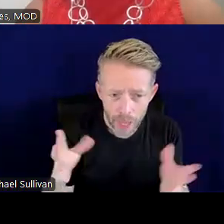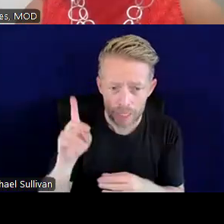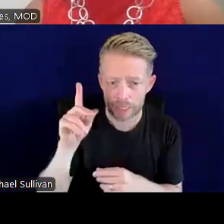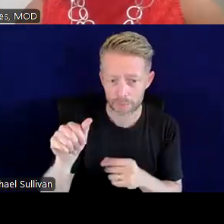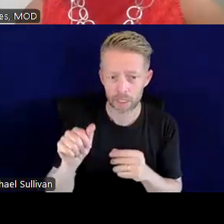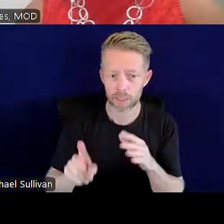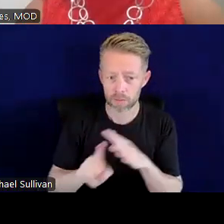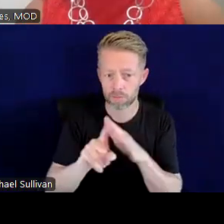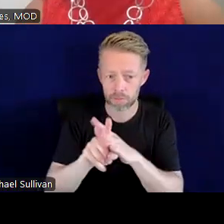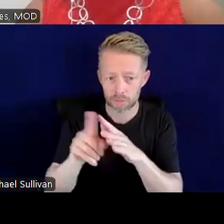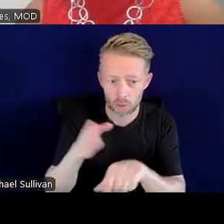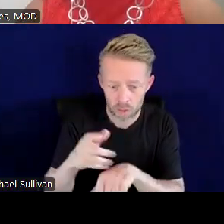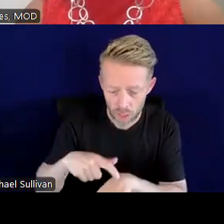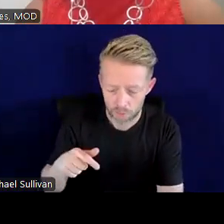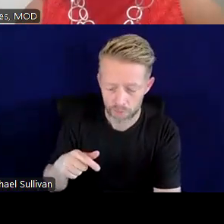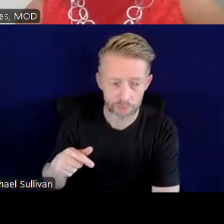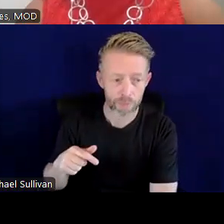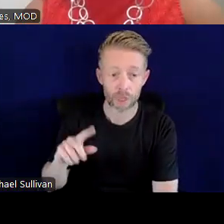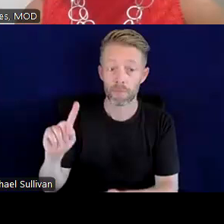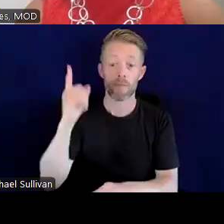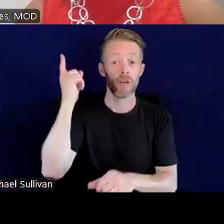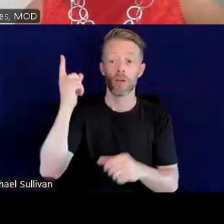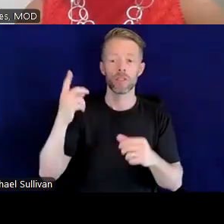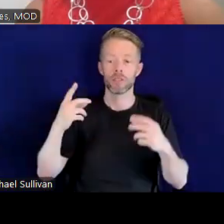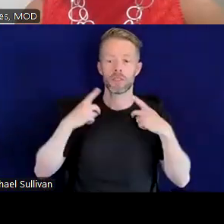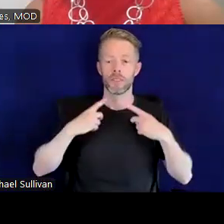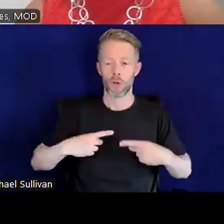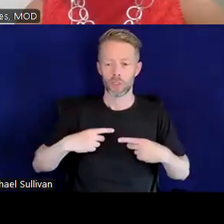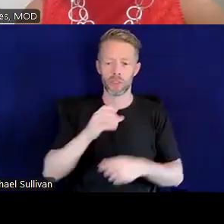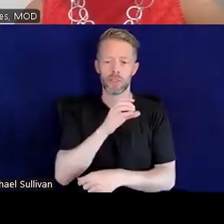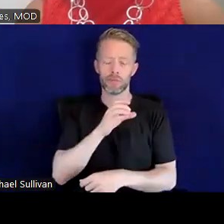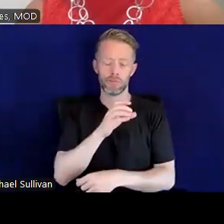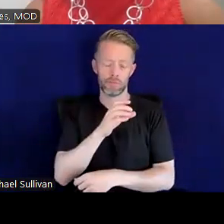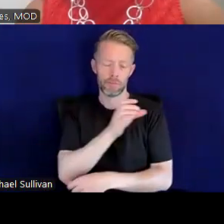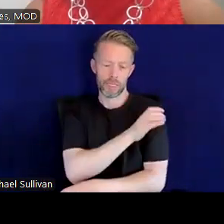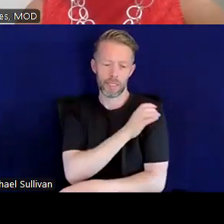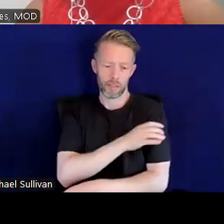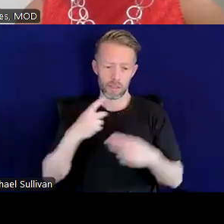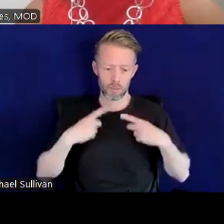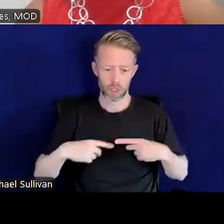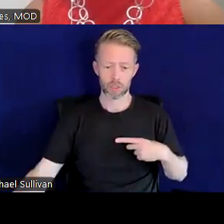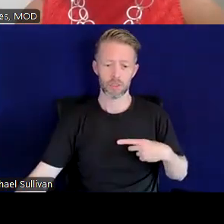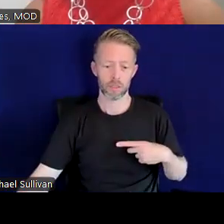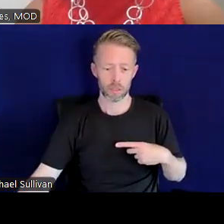disabilities appeared over time. The first was clinical depression and then I was